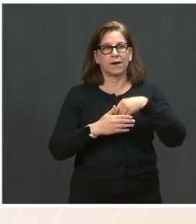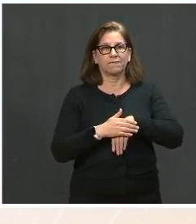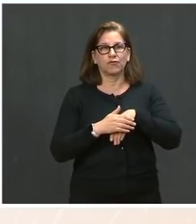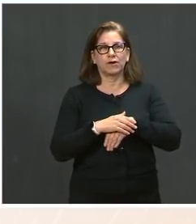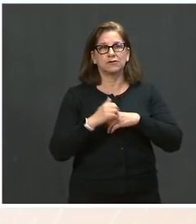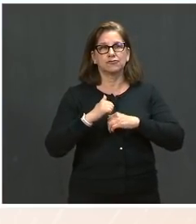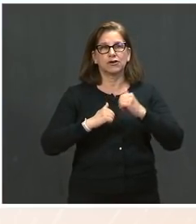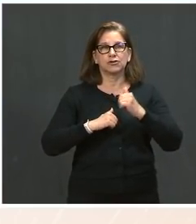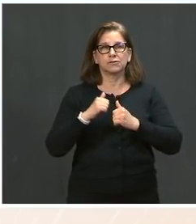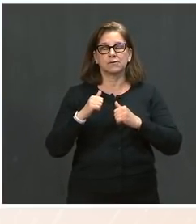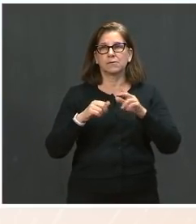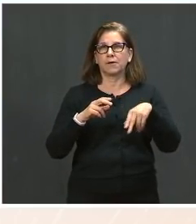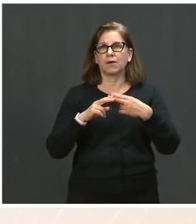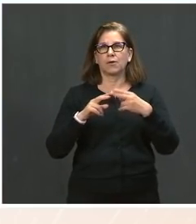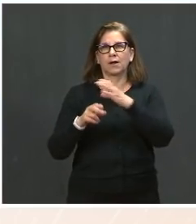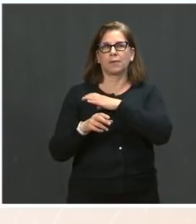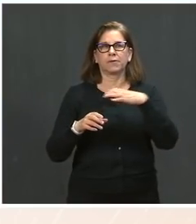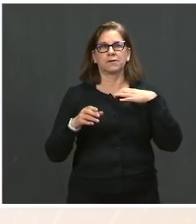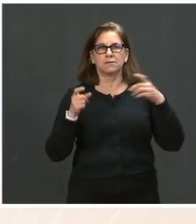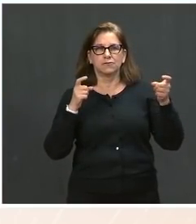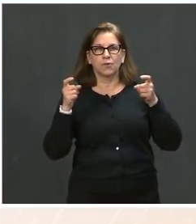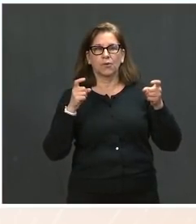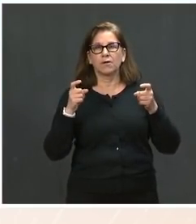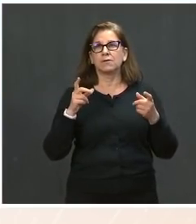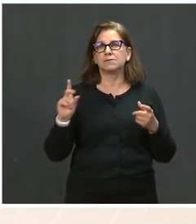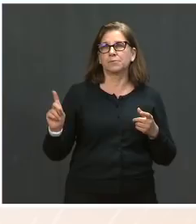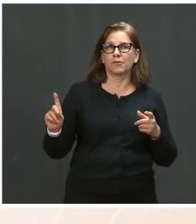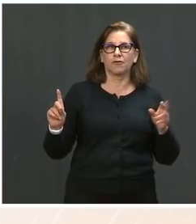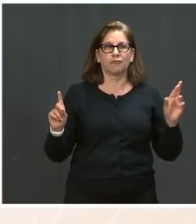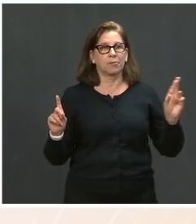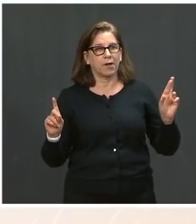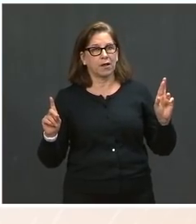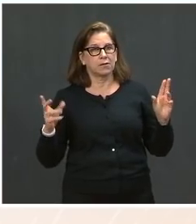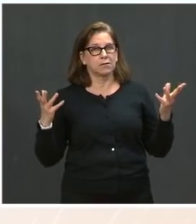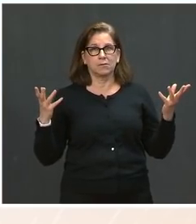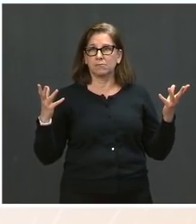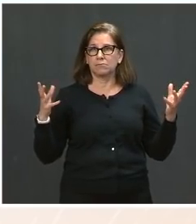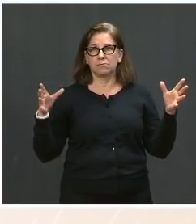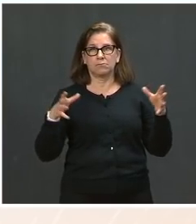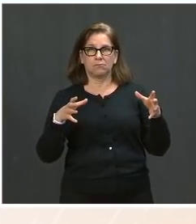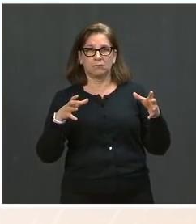or meetings with Republicans about this issue? Ms. Psaki: I certainly would anticipate the President